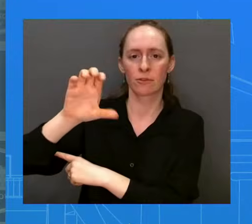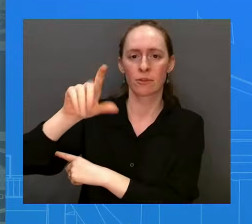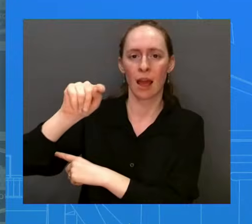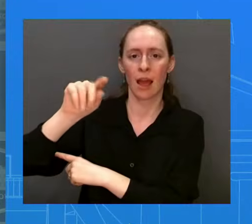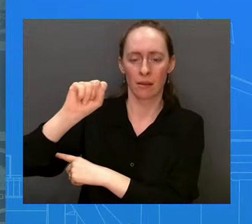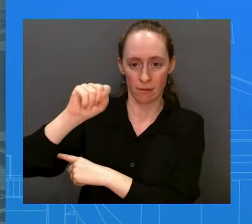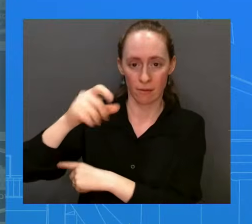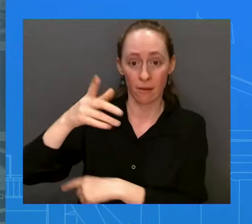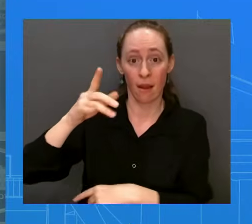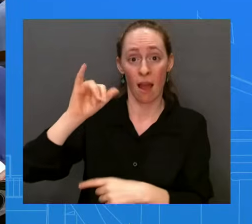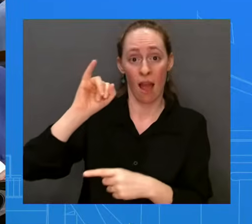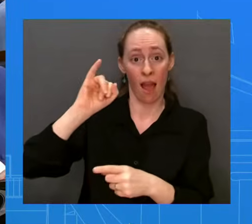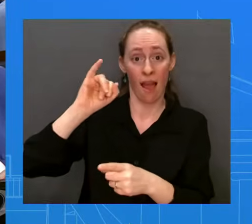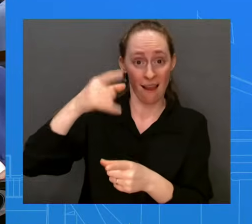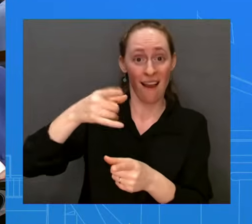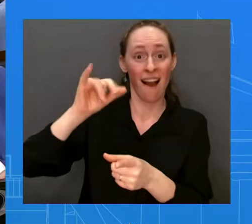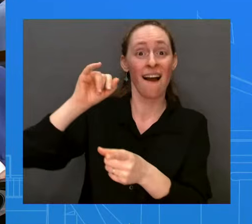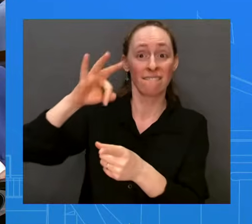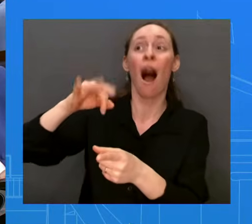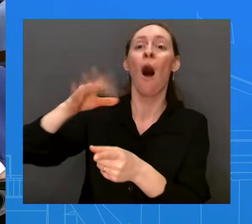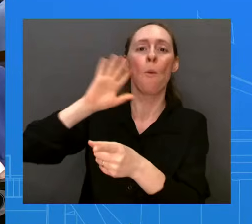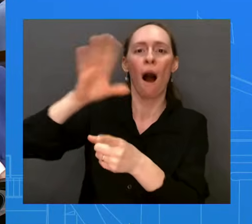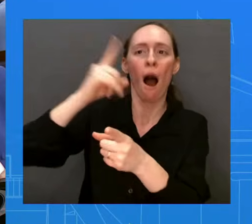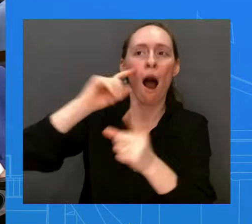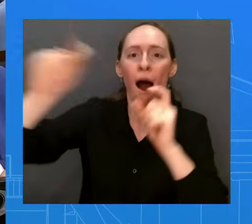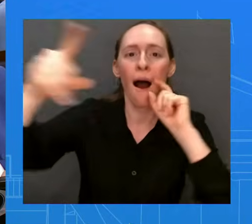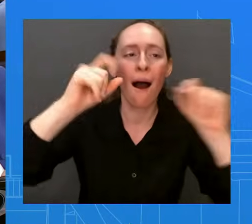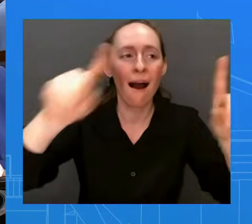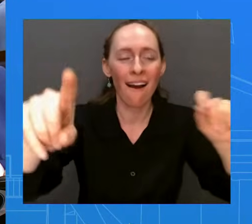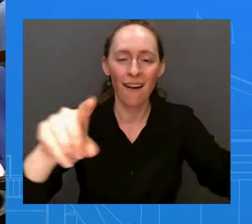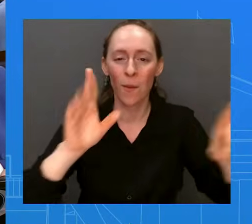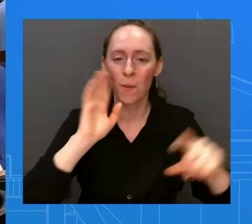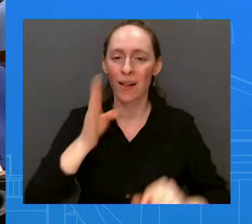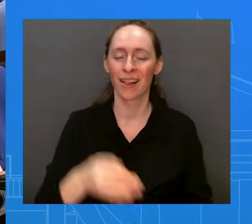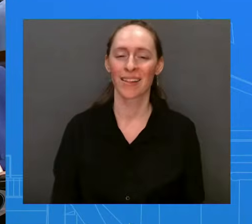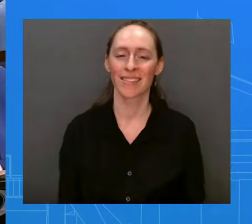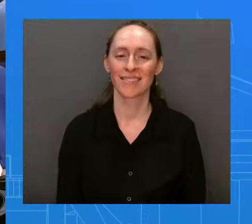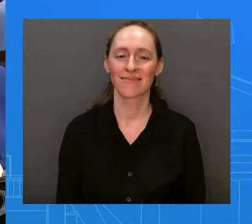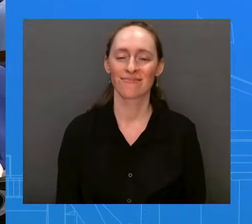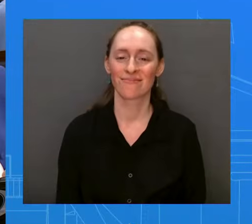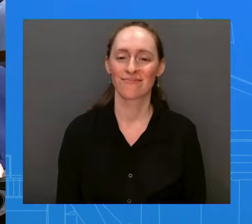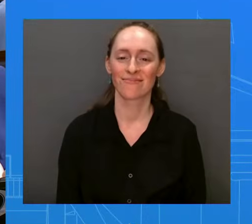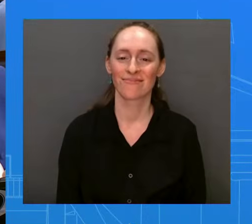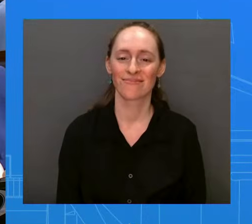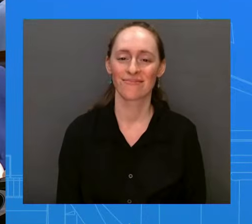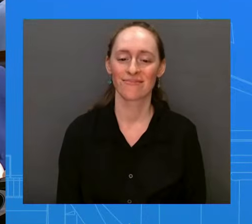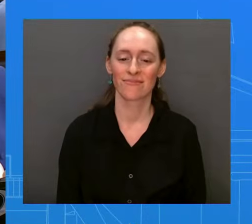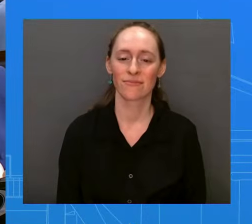the administration are taking, and what people have learned -- Chinese spy balloon this year, in previous years;